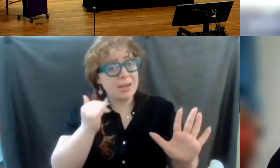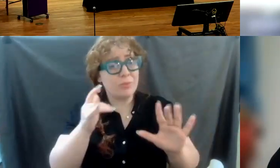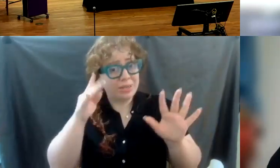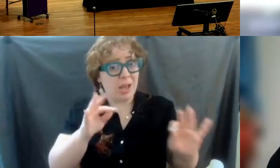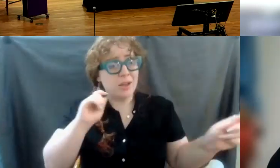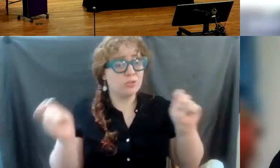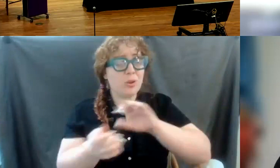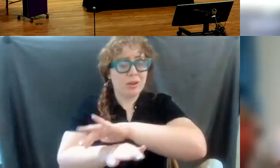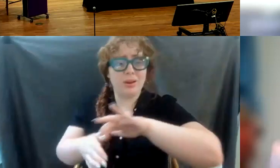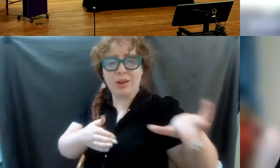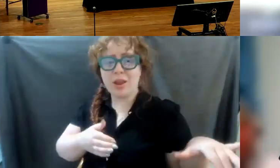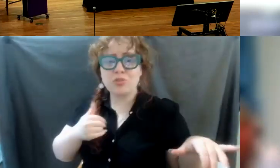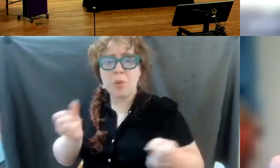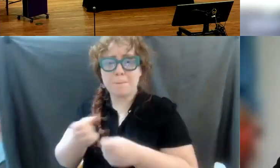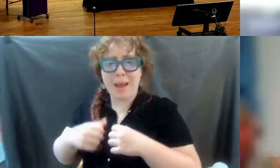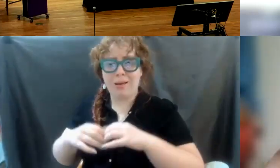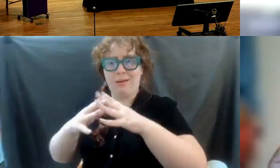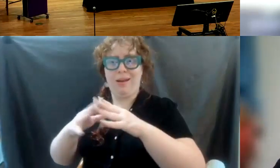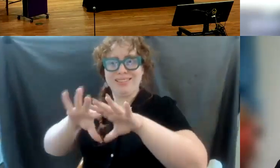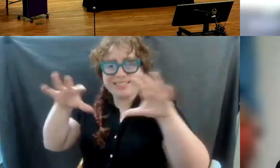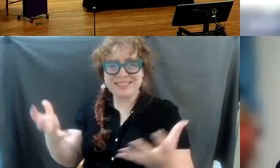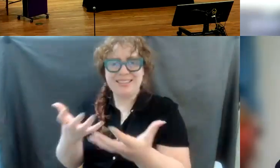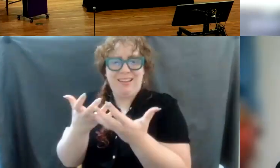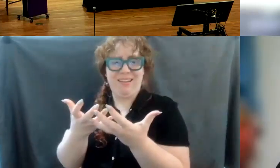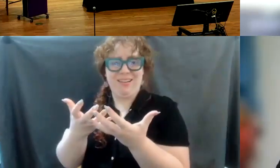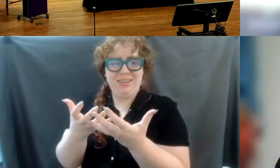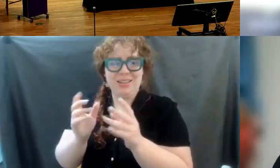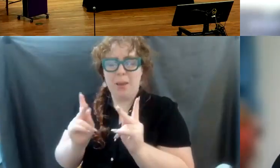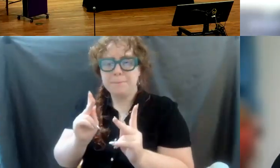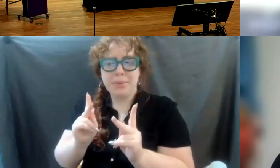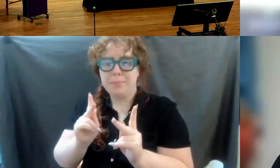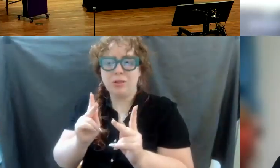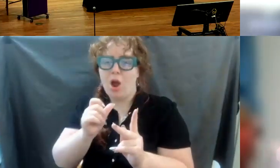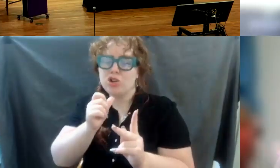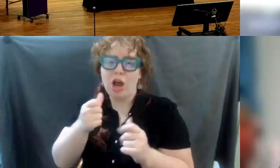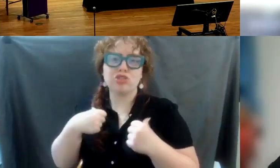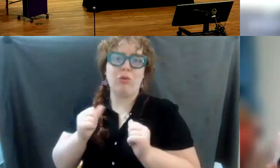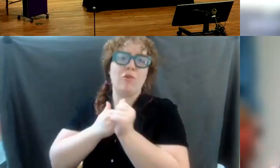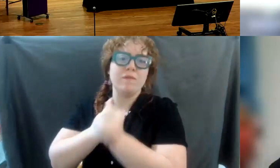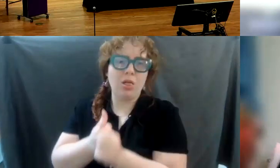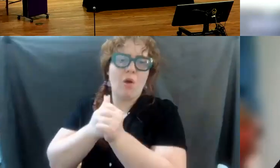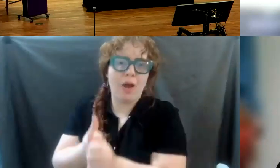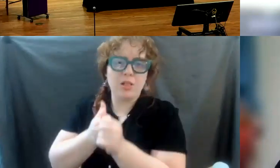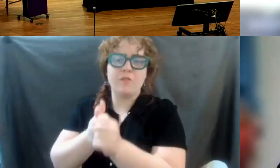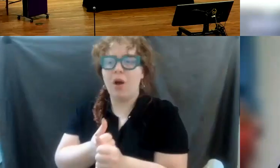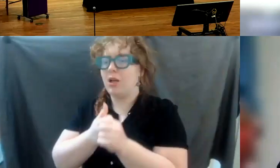and are not just trying to fit within something that we were born into and don't even have the space, the room to rest